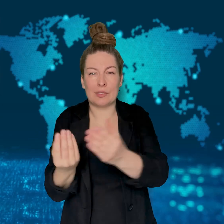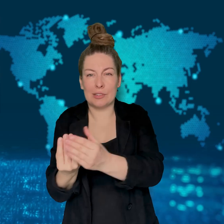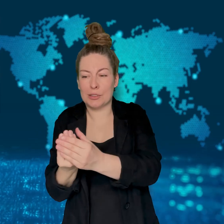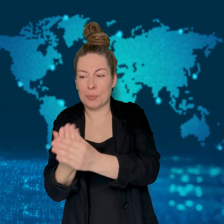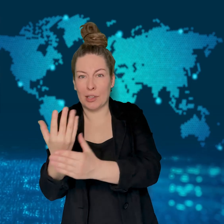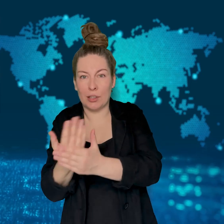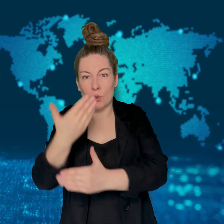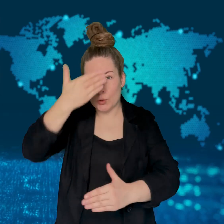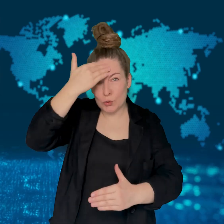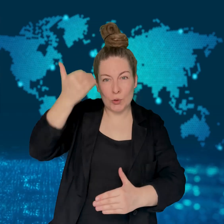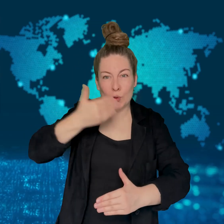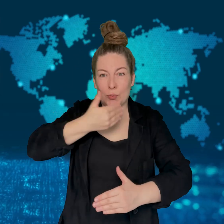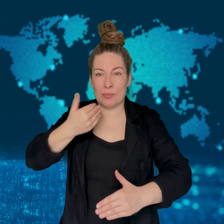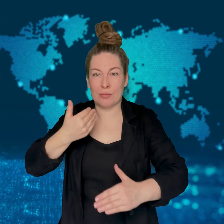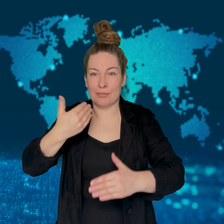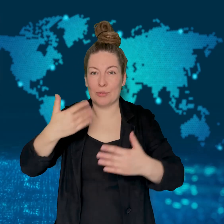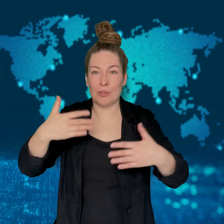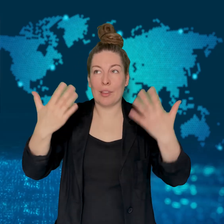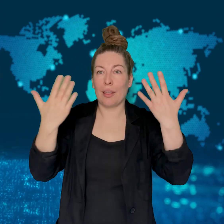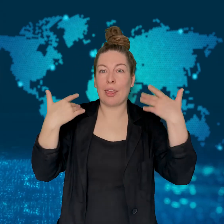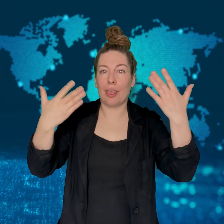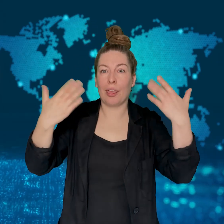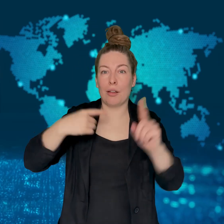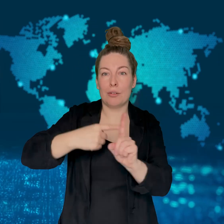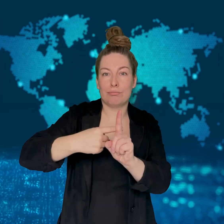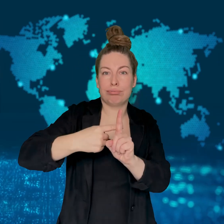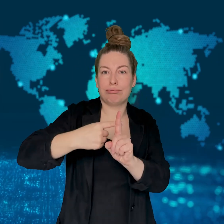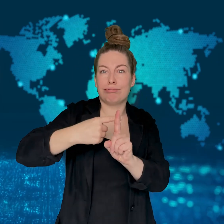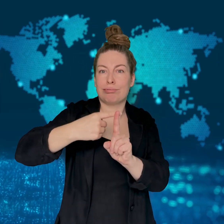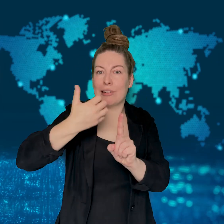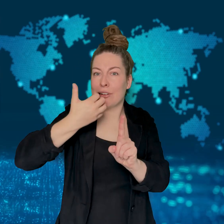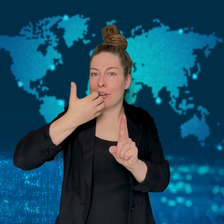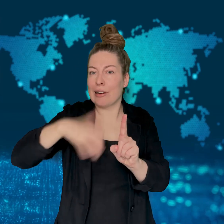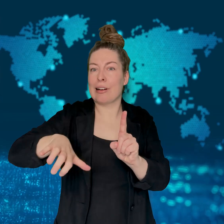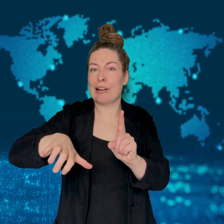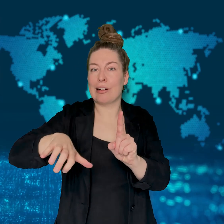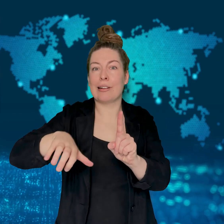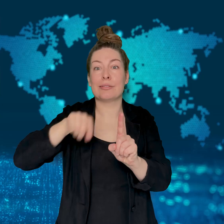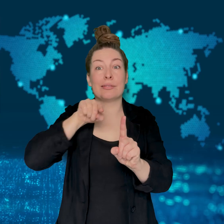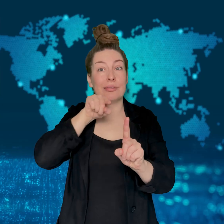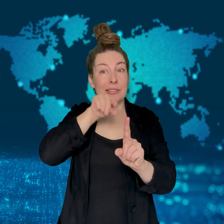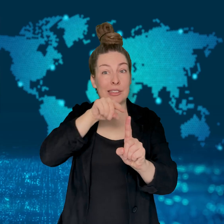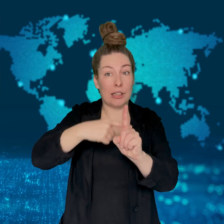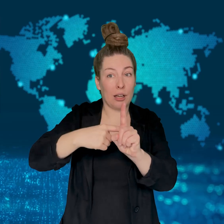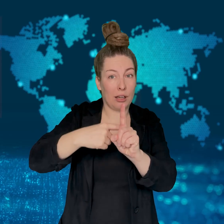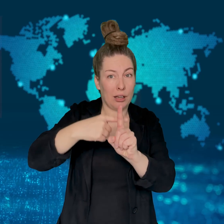but the PAHO warns that it may spread to other countries as